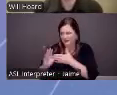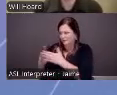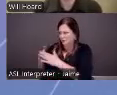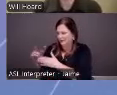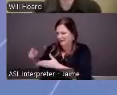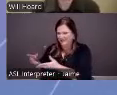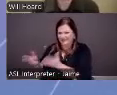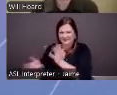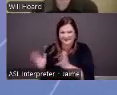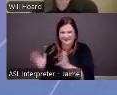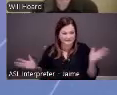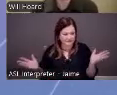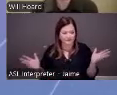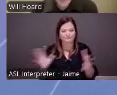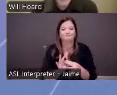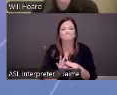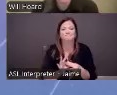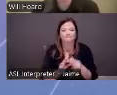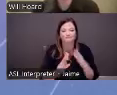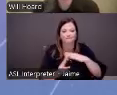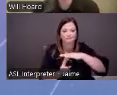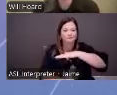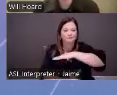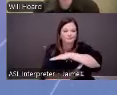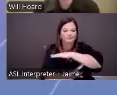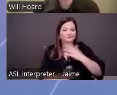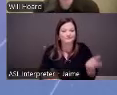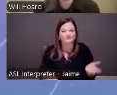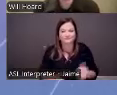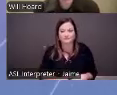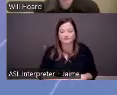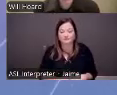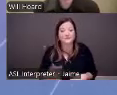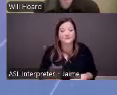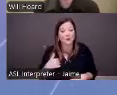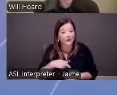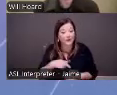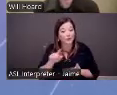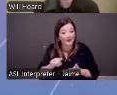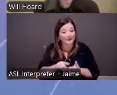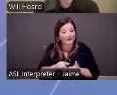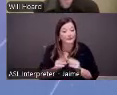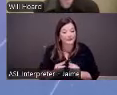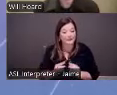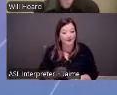And like Christina said, we met weekly, and I think that was a big part of it, too, was--